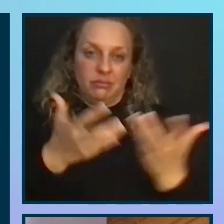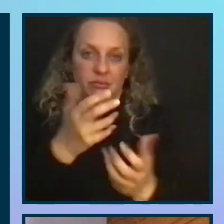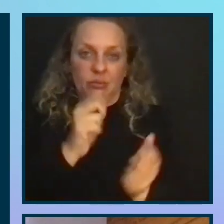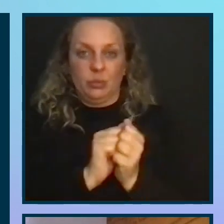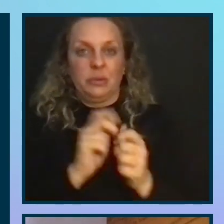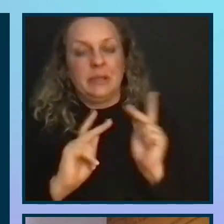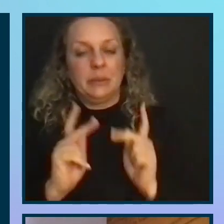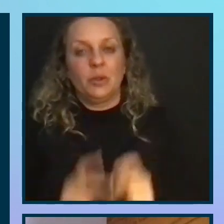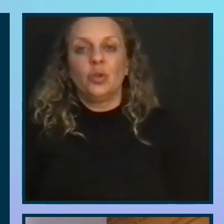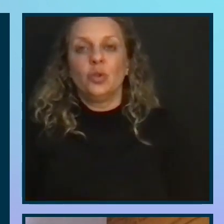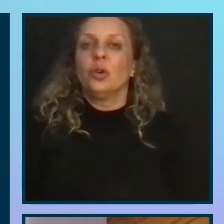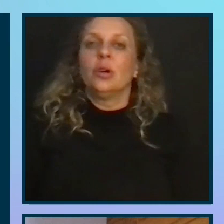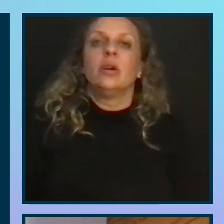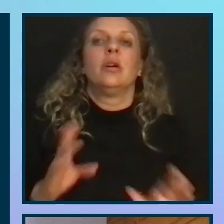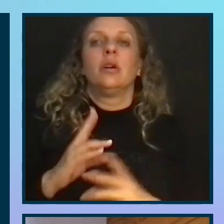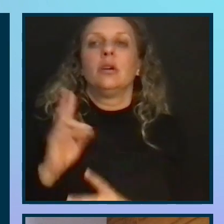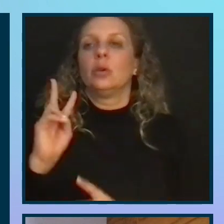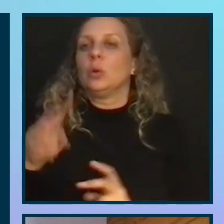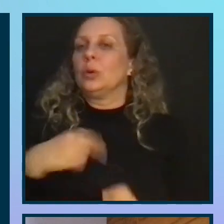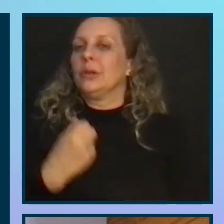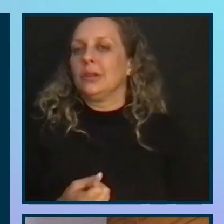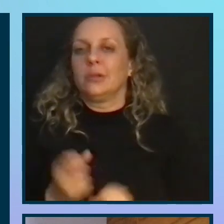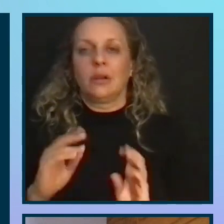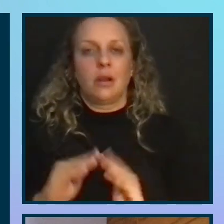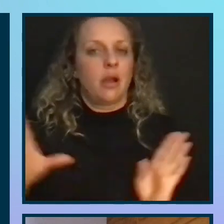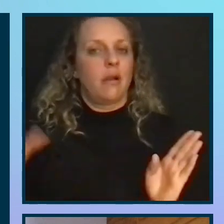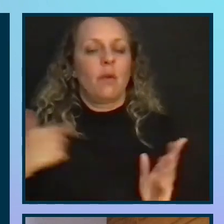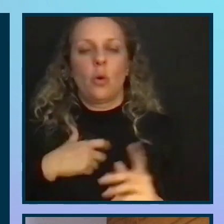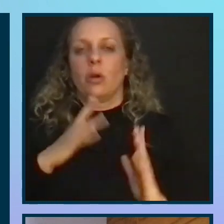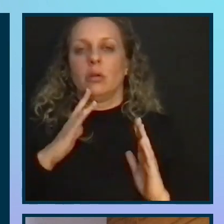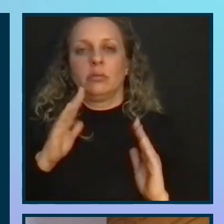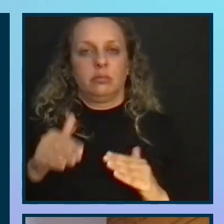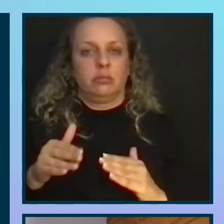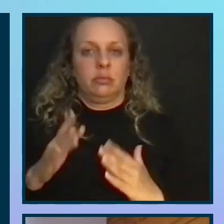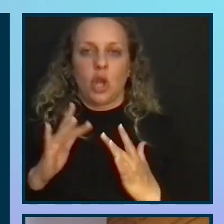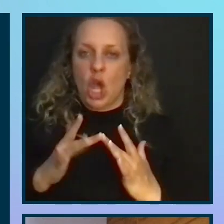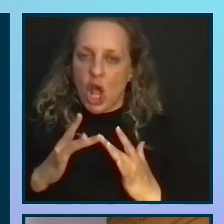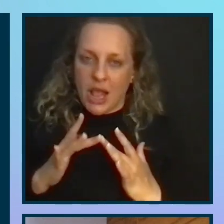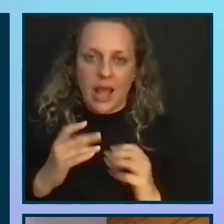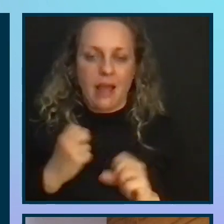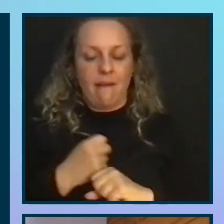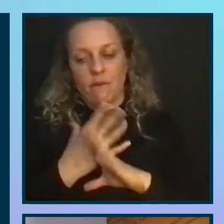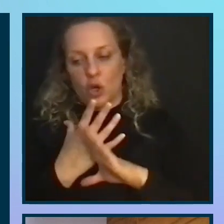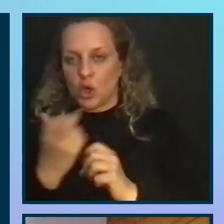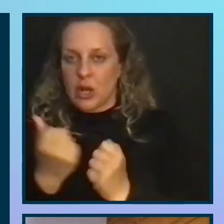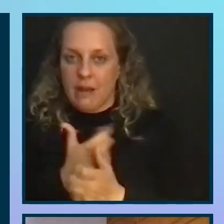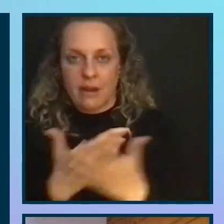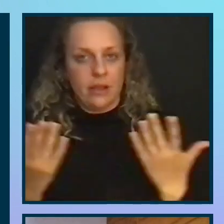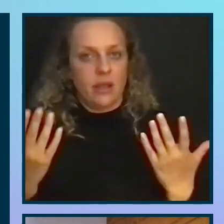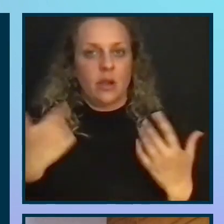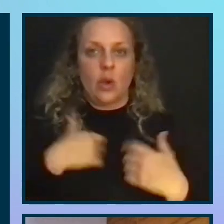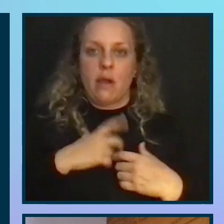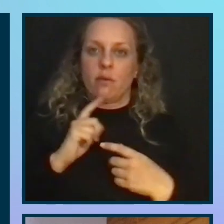And obviously for the last two years, we've all been mainly online and living virtual lives. We've had to develop and adapt a lot